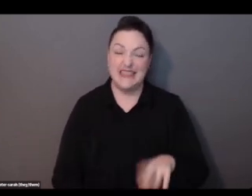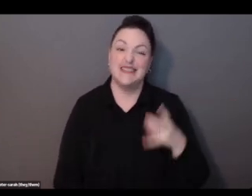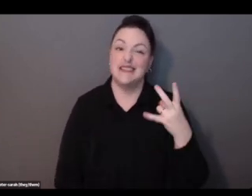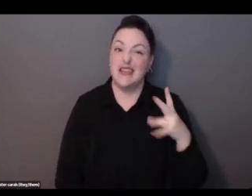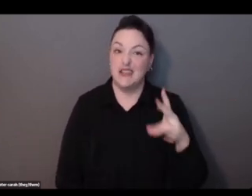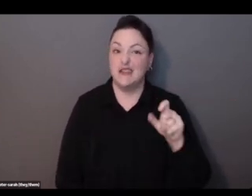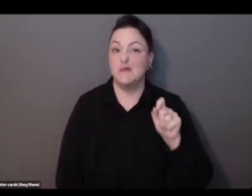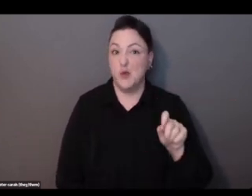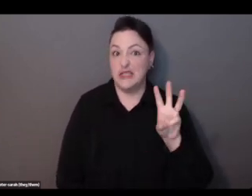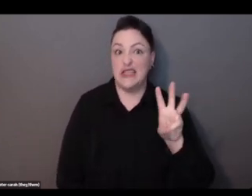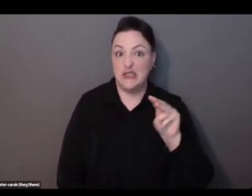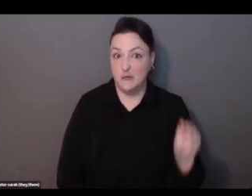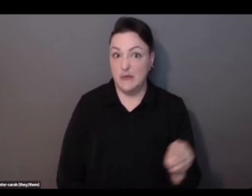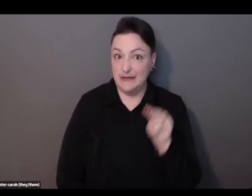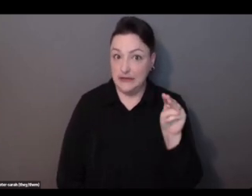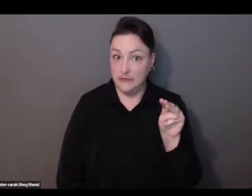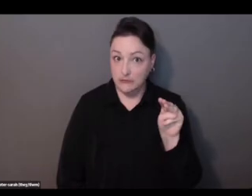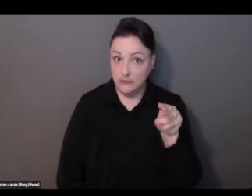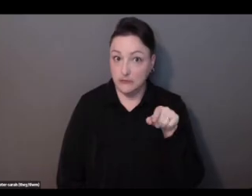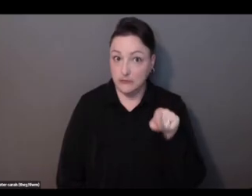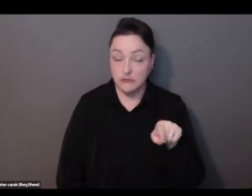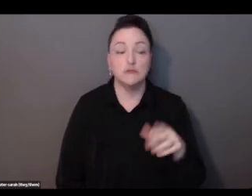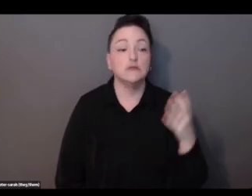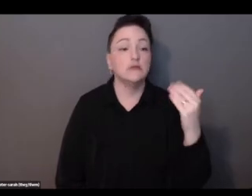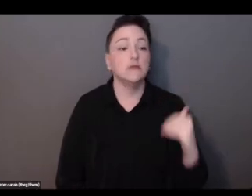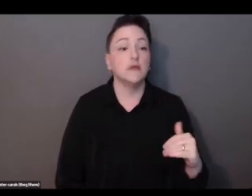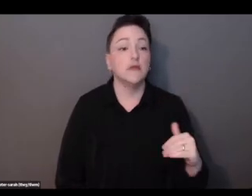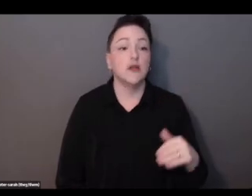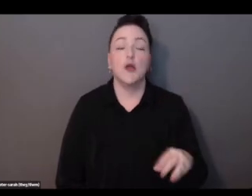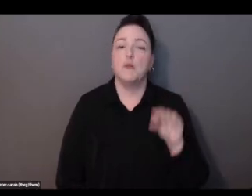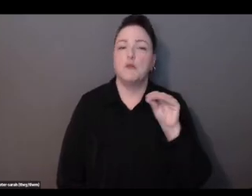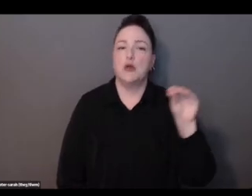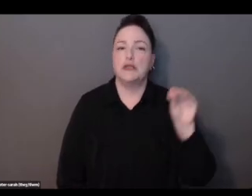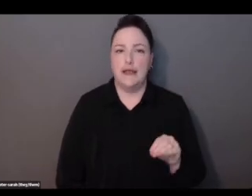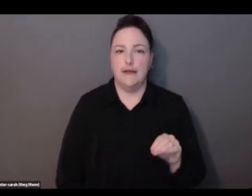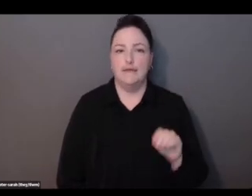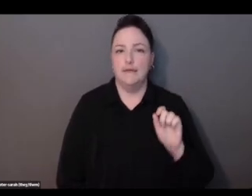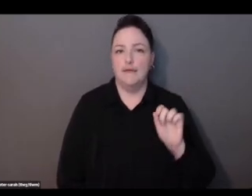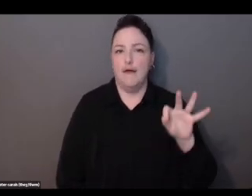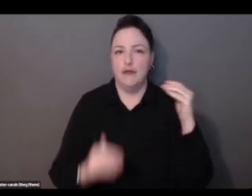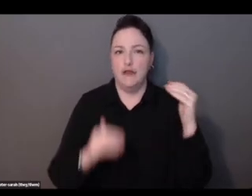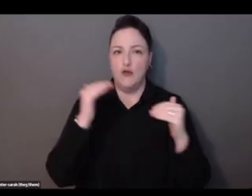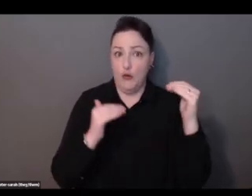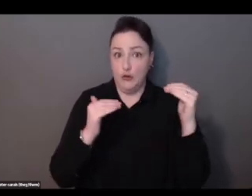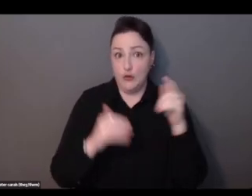and the percent of adults who need LTSS in the US, which is 6.8%.